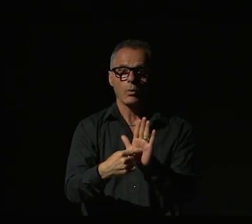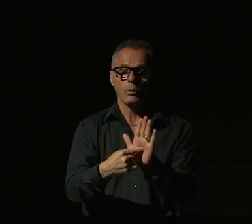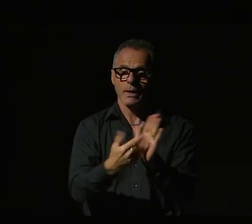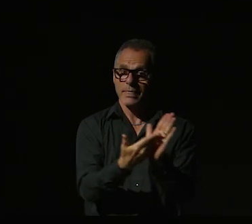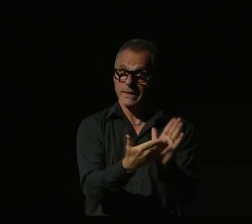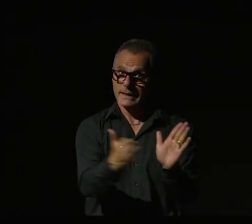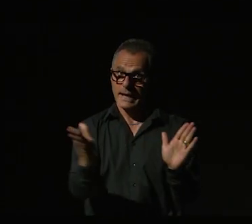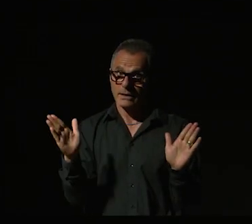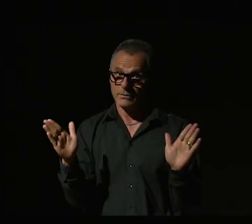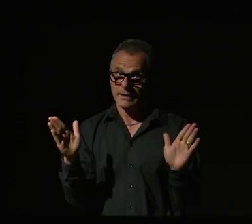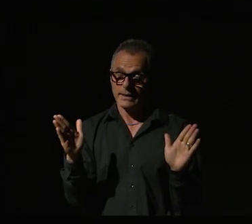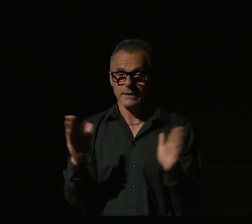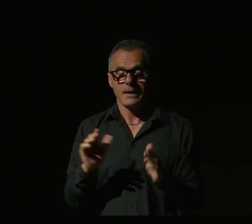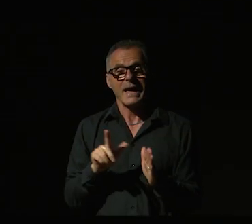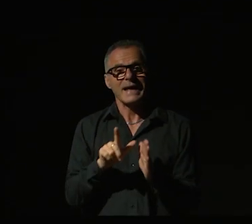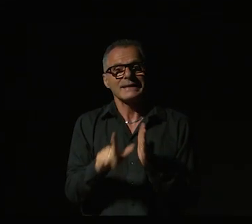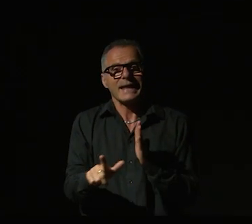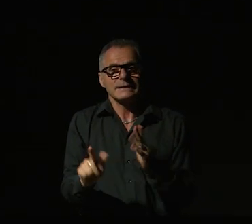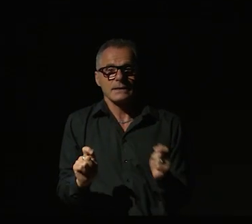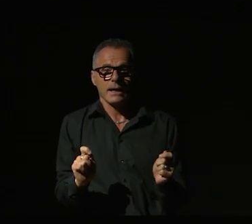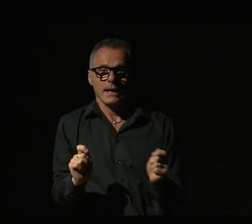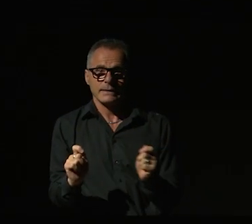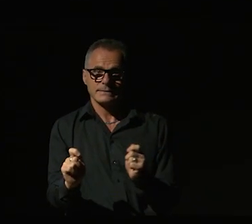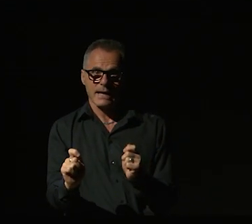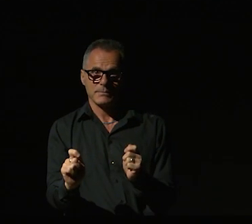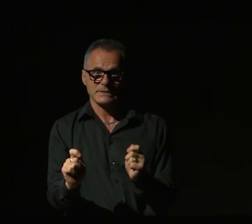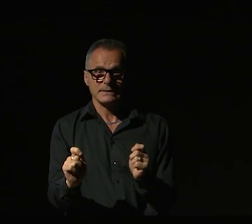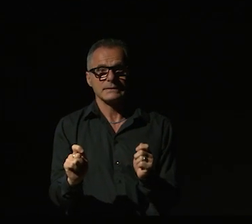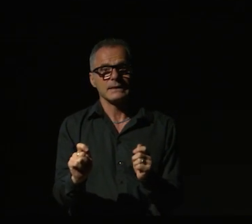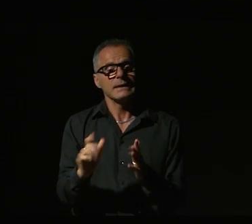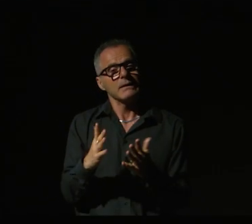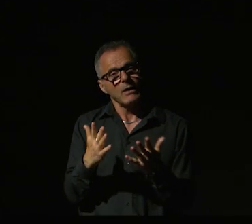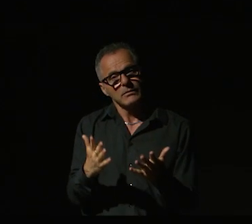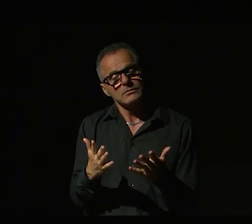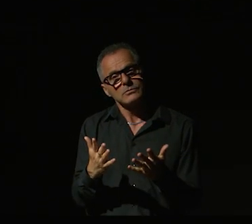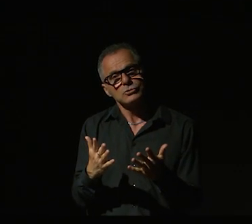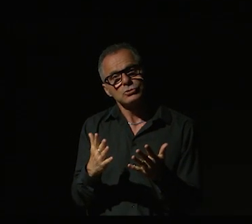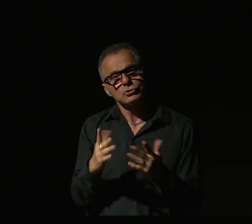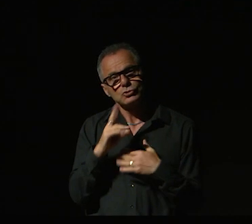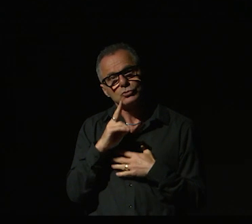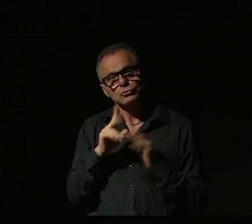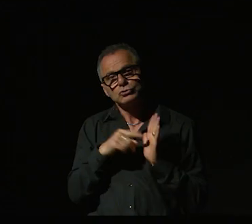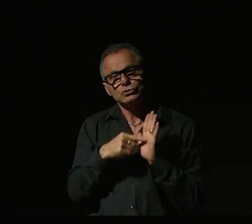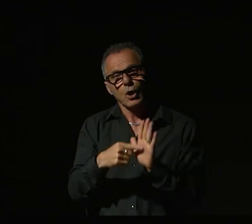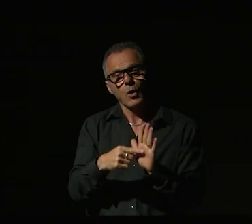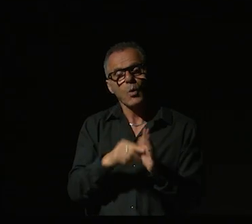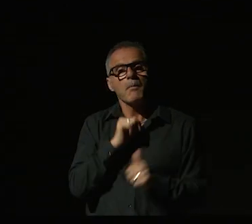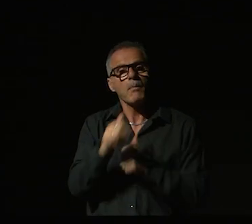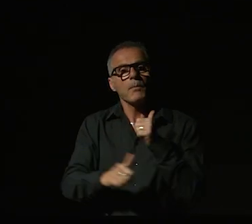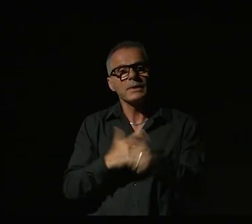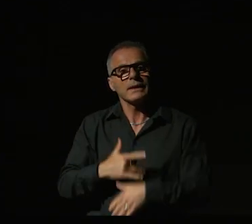and then later adapted in his more popular 'Lives of Painters' in 1672.